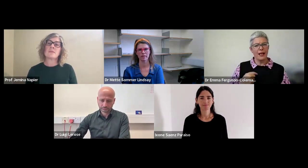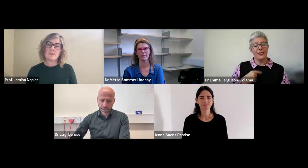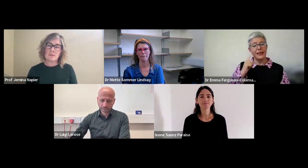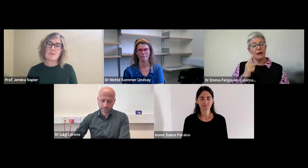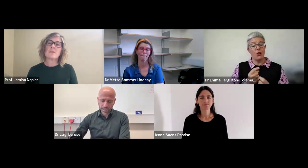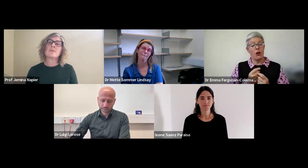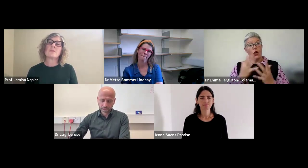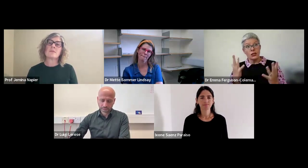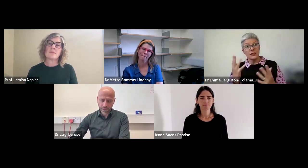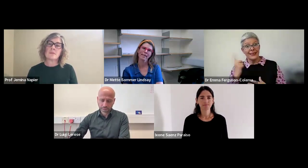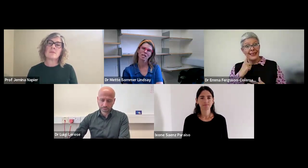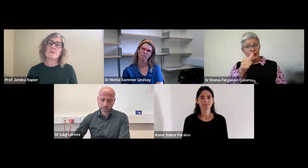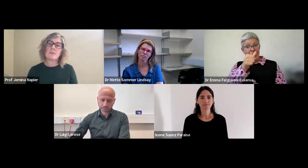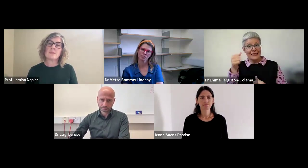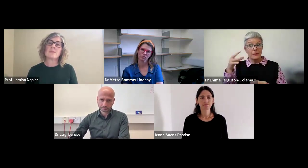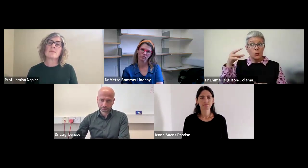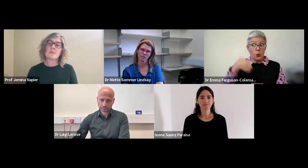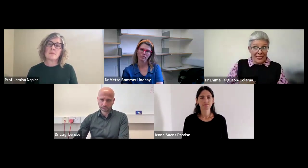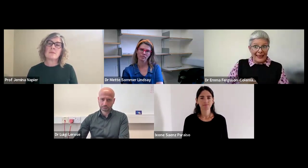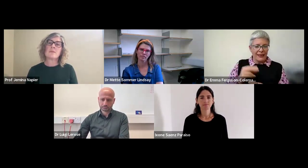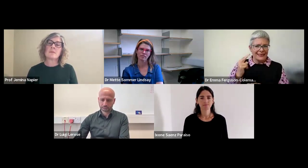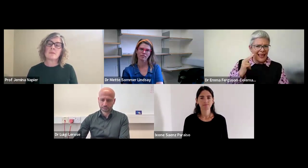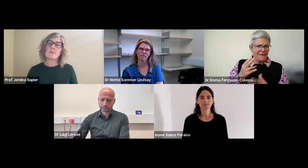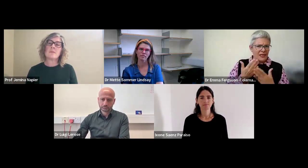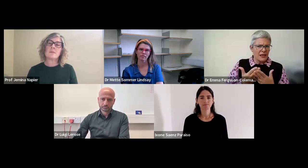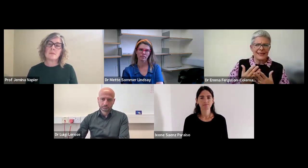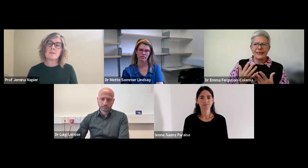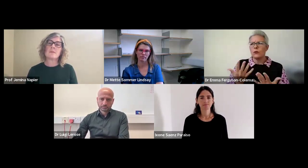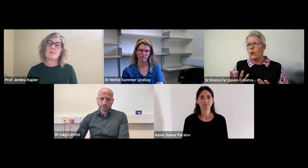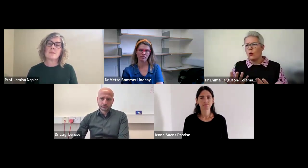their motivation for working with deaf people. I think a lot of hearing academics